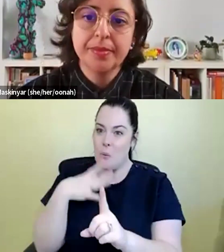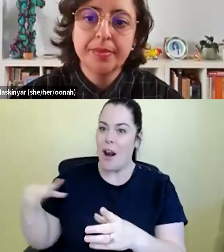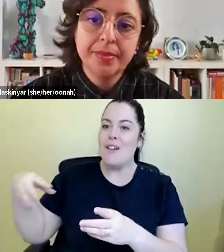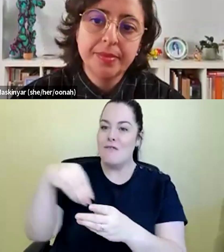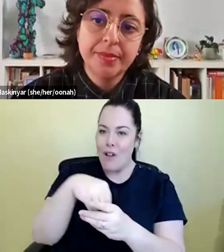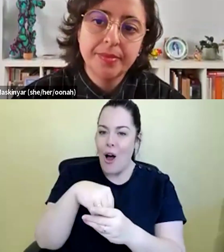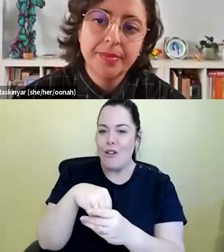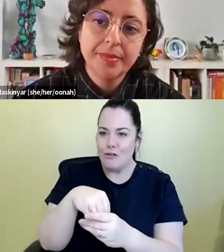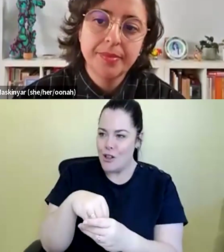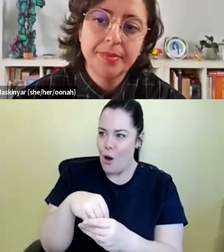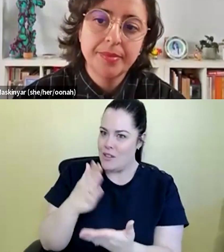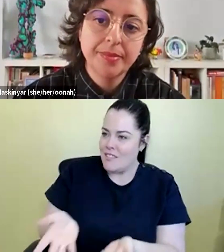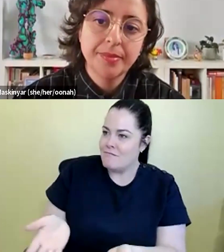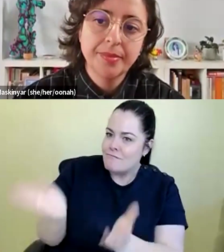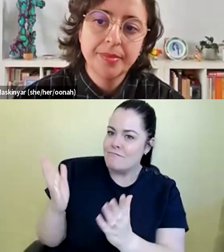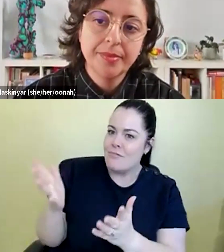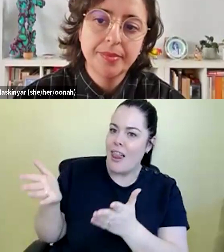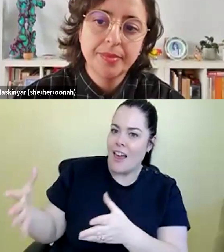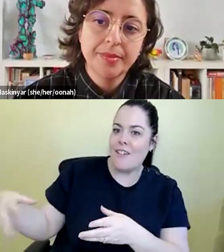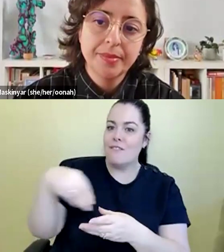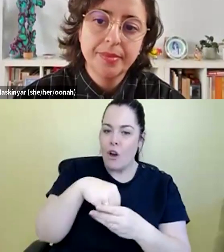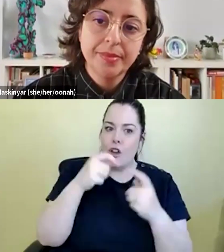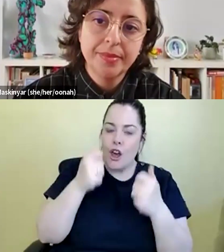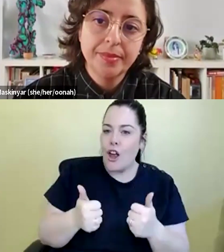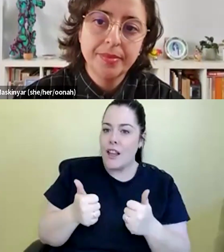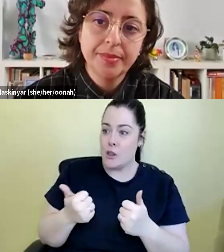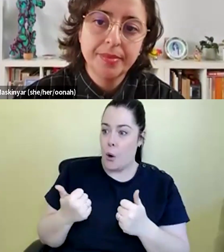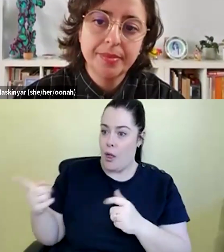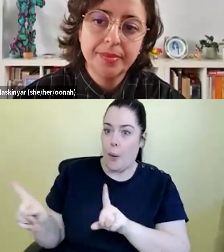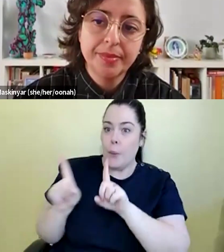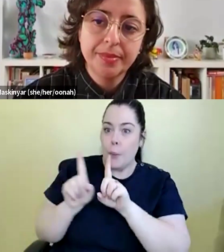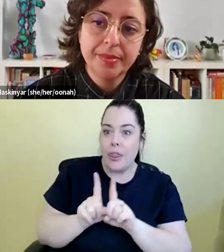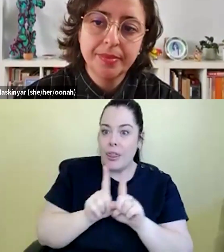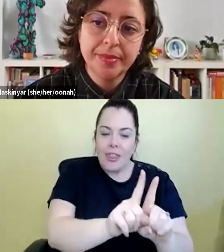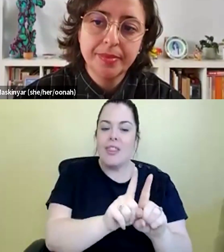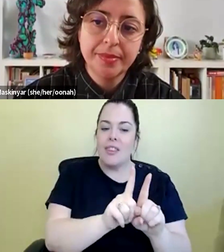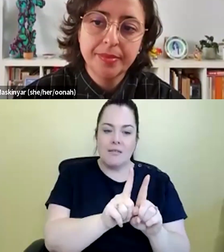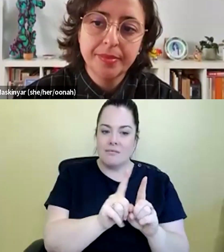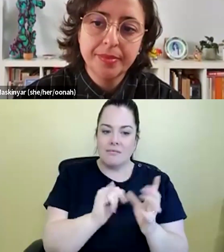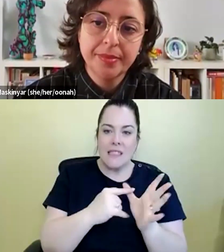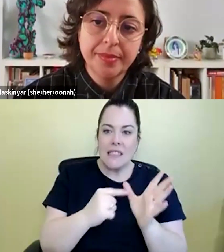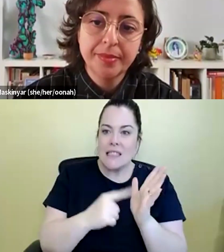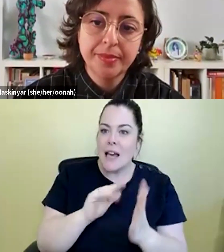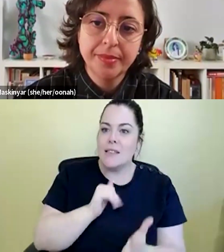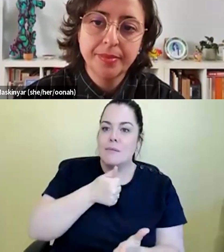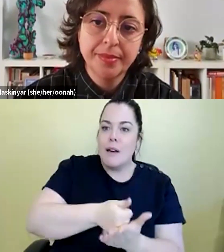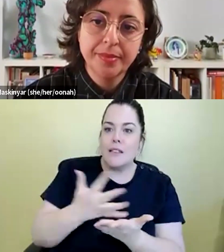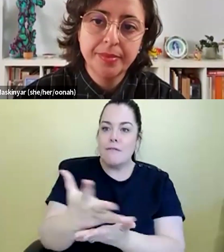involved. So both of them came to every place we did state-based fundraising events. But it is up